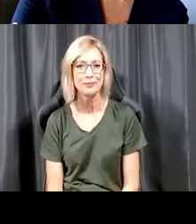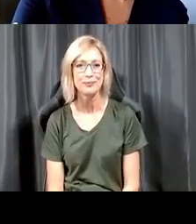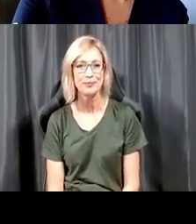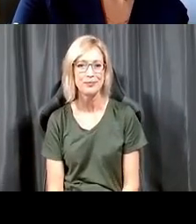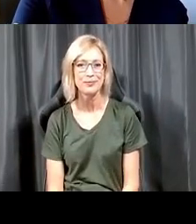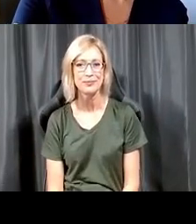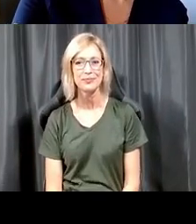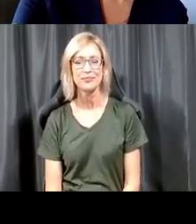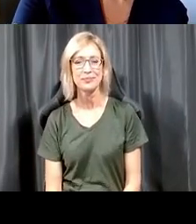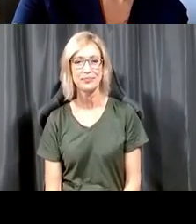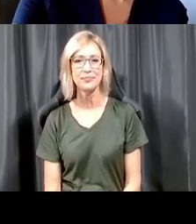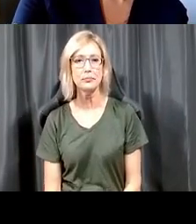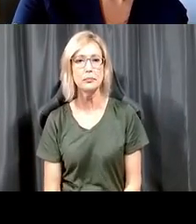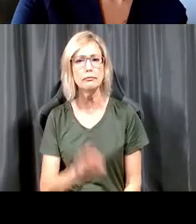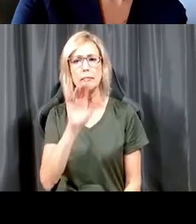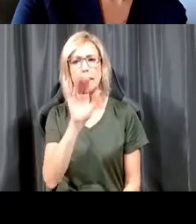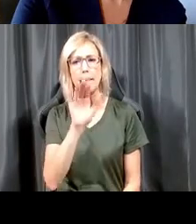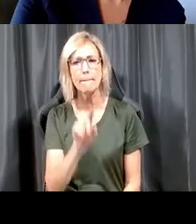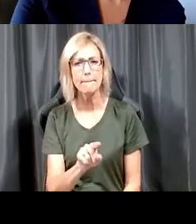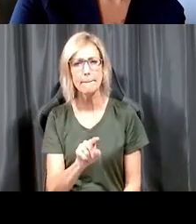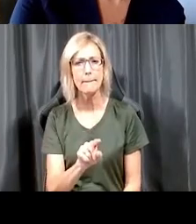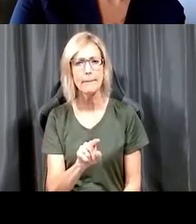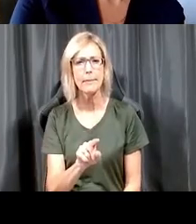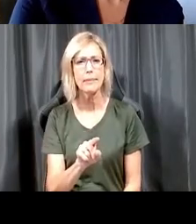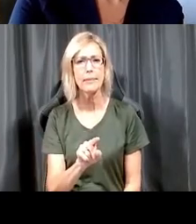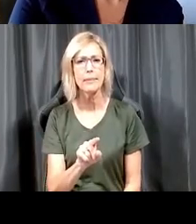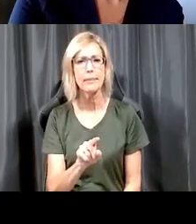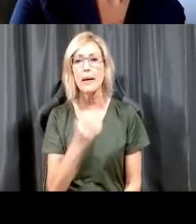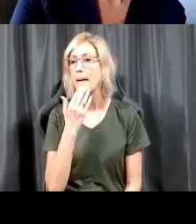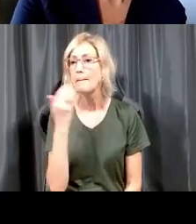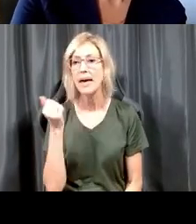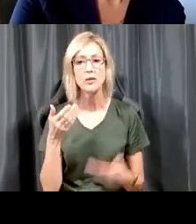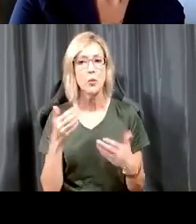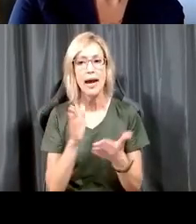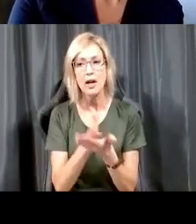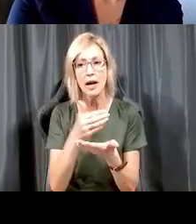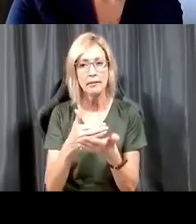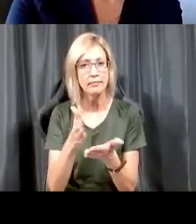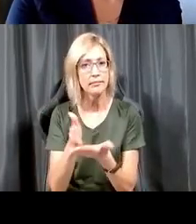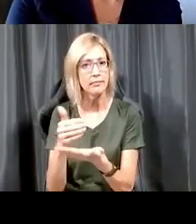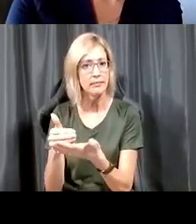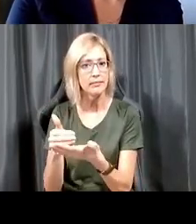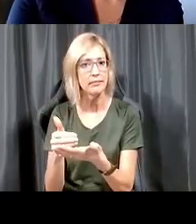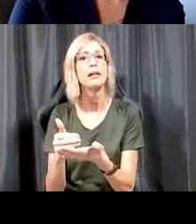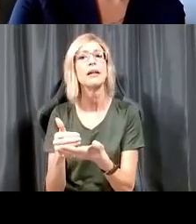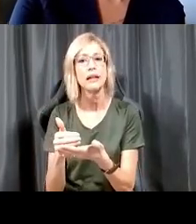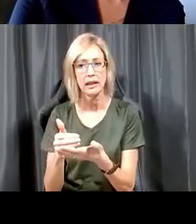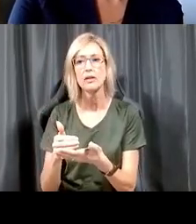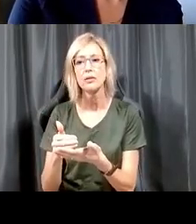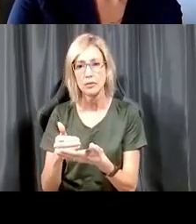The somewhere down here, they talk about the best way to cut different foods to keep them safe. to keep the babies safe.